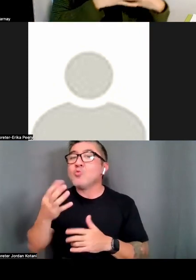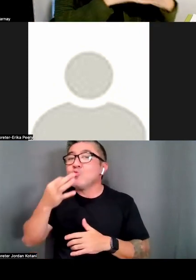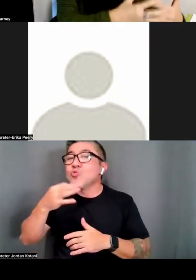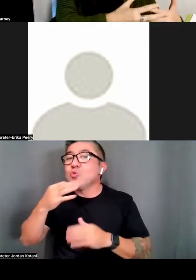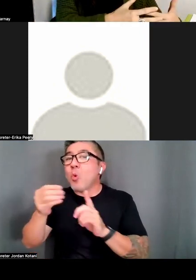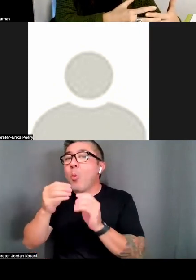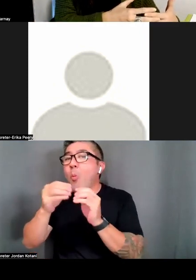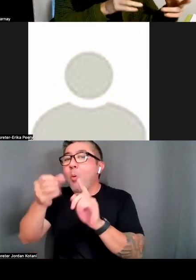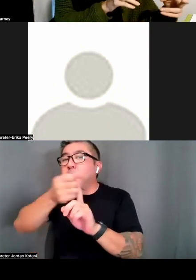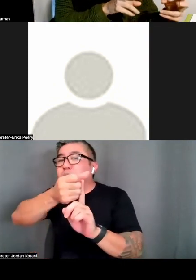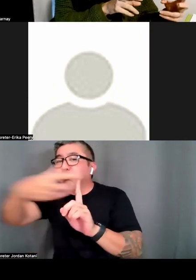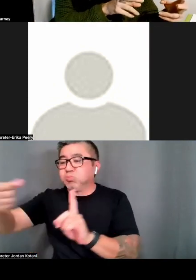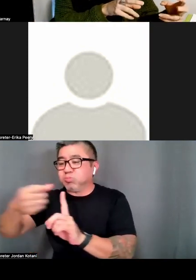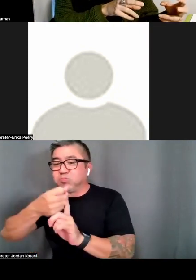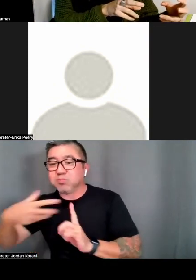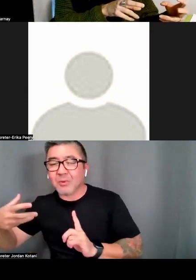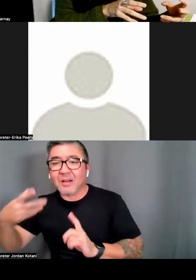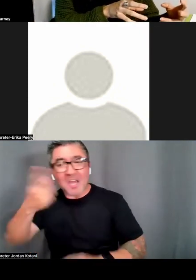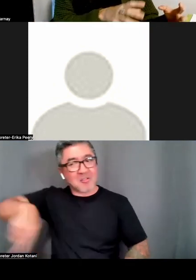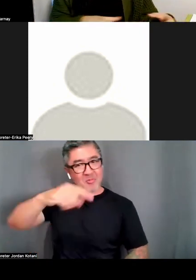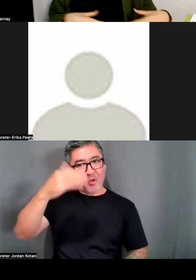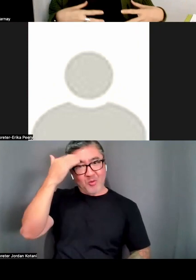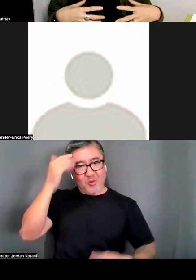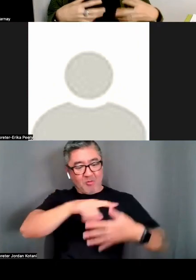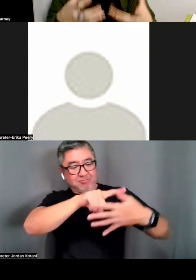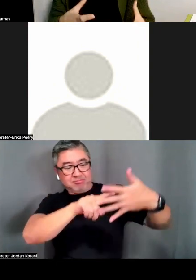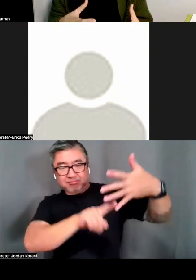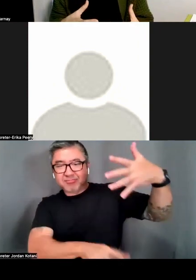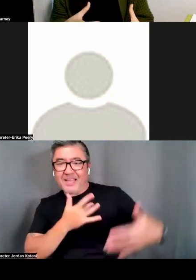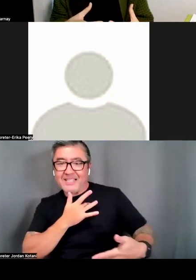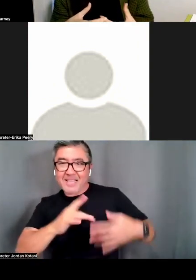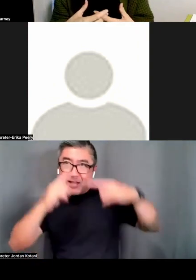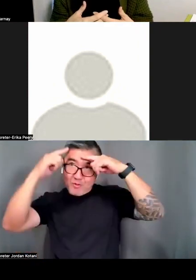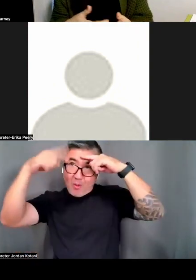we know what typically sensory processing is. We now kind of know what it is when it's